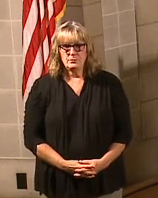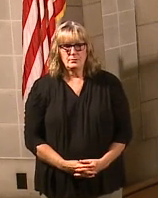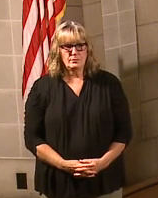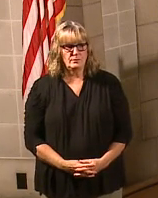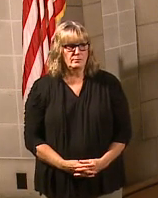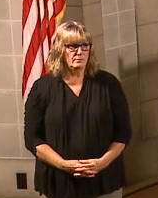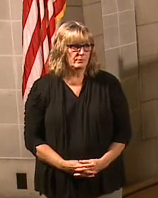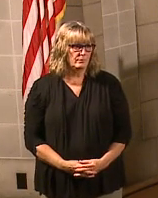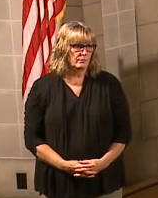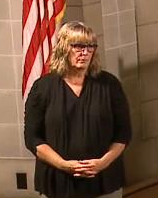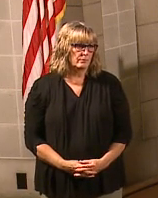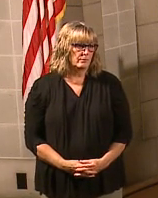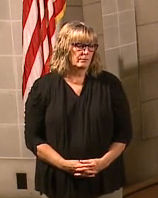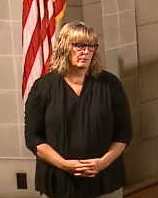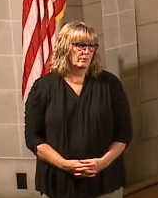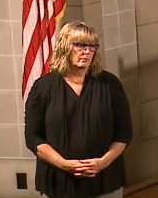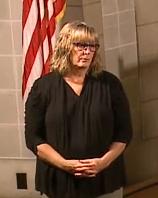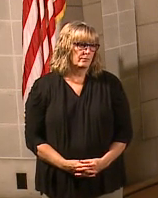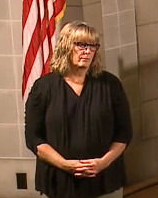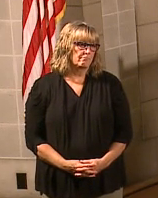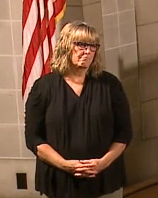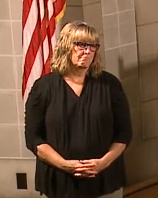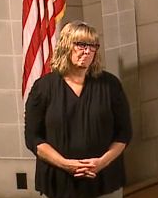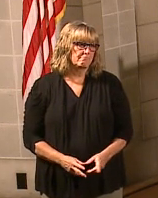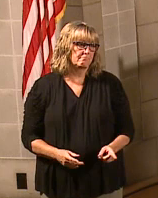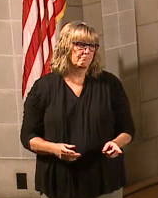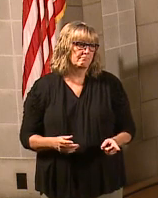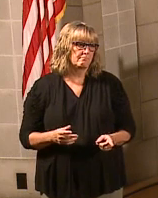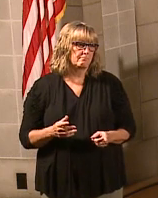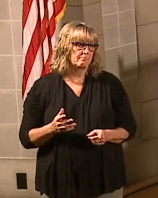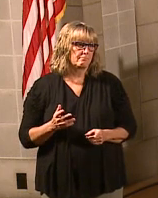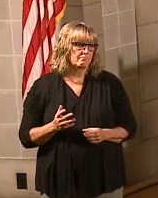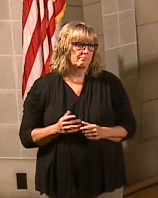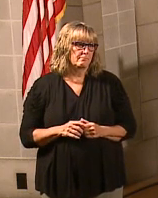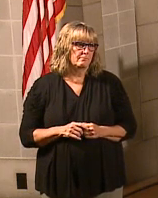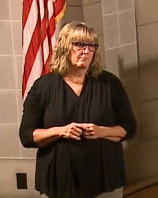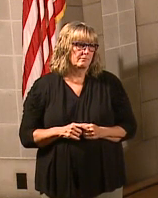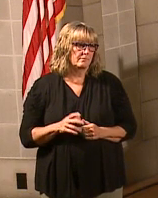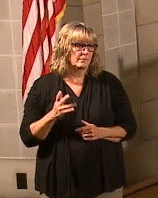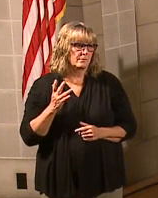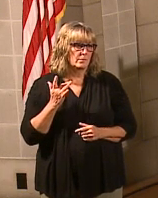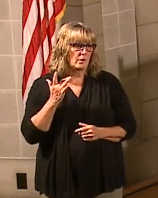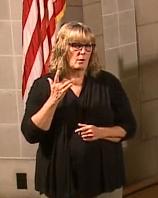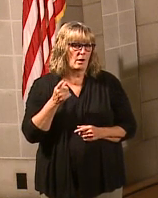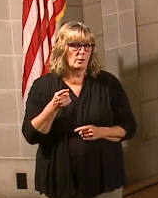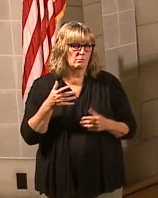WEEK AGO. THE NUMBERS YOU SAW REFLECTED IN THE CHART LAST WEEK ARE GOING TO BE RELATIVELY THE